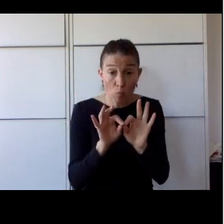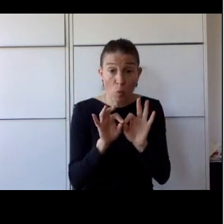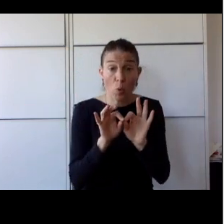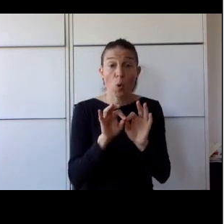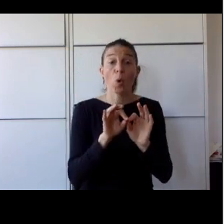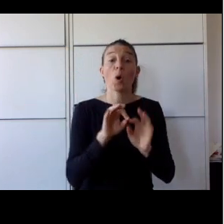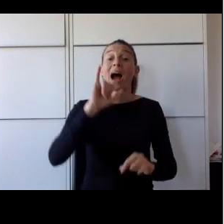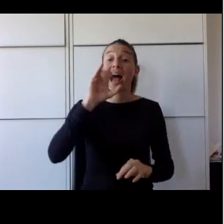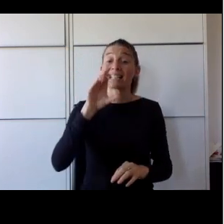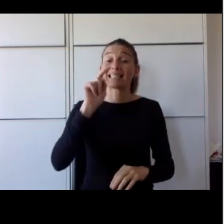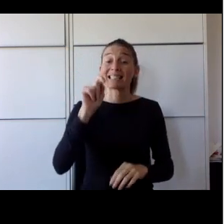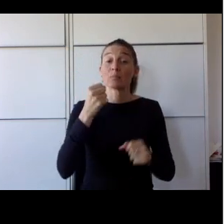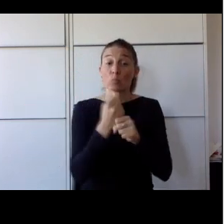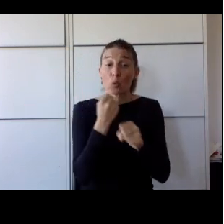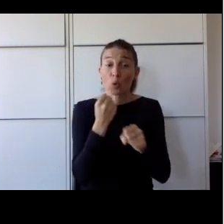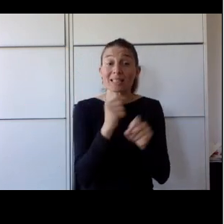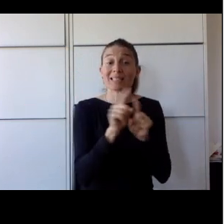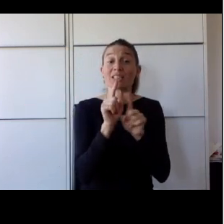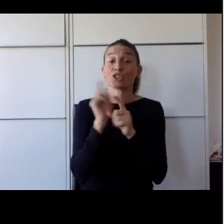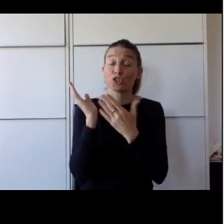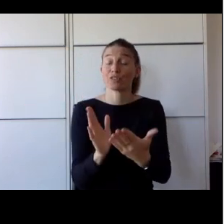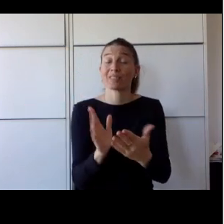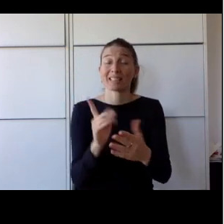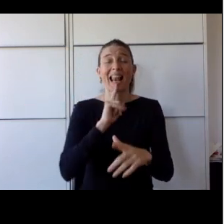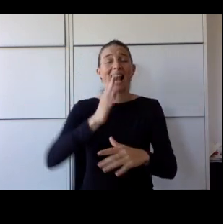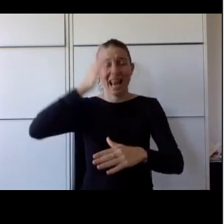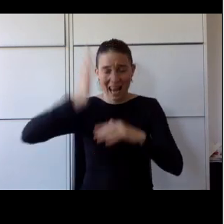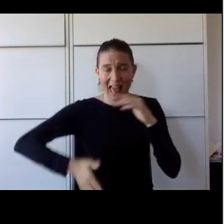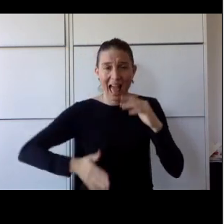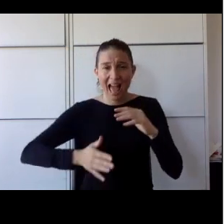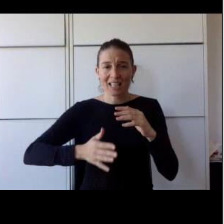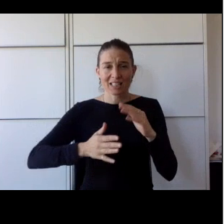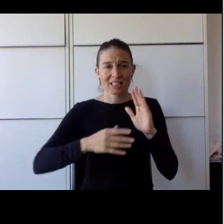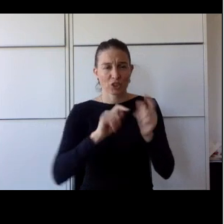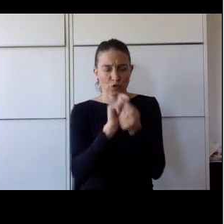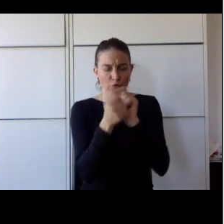which was adopted last year, is version 3.1.1